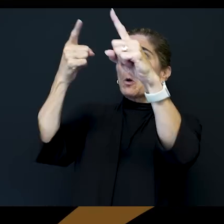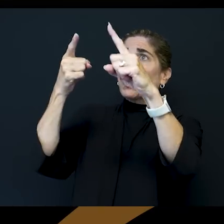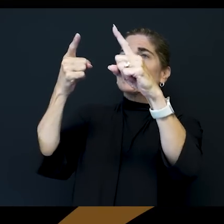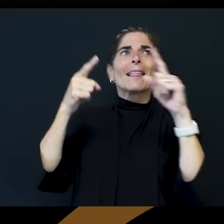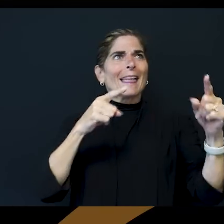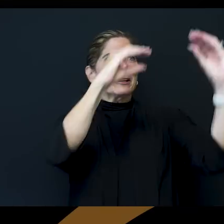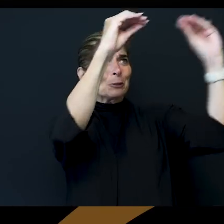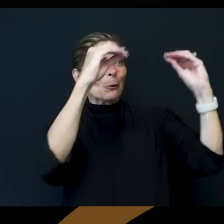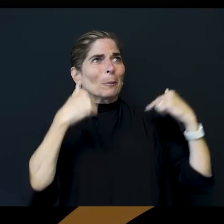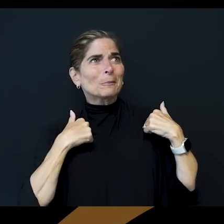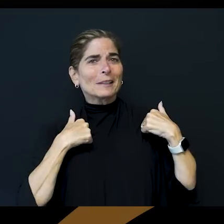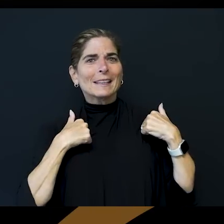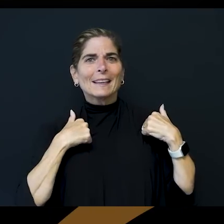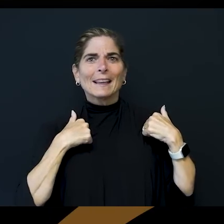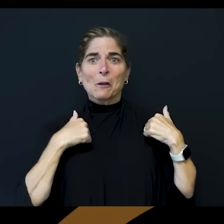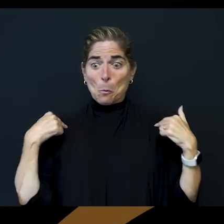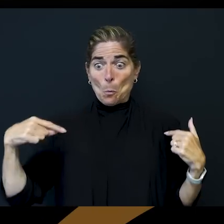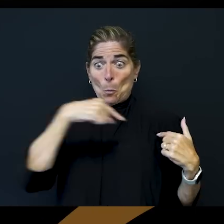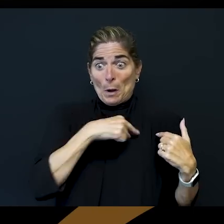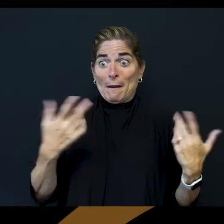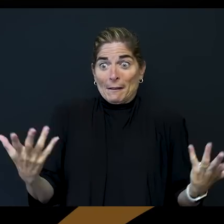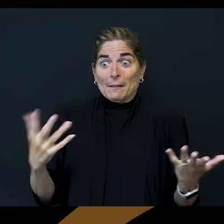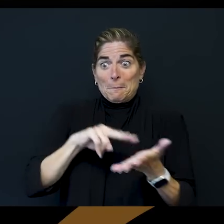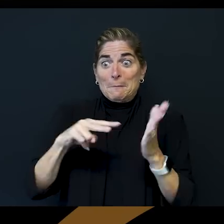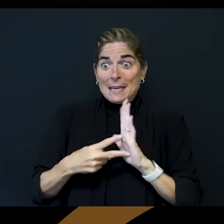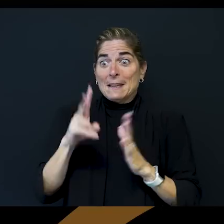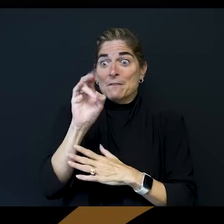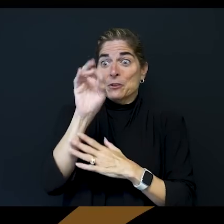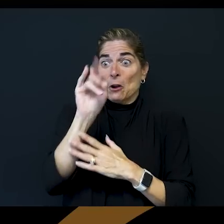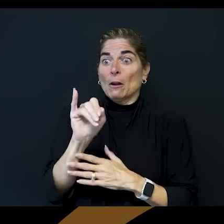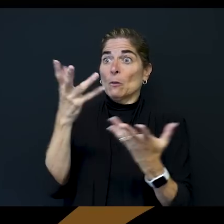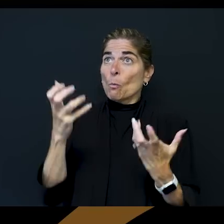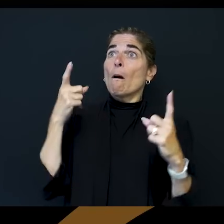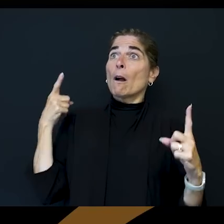That’s what we’re about. You want to have goals, this is the place to be.